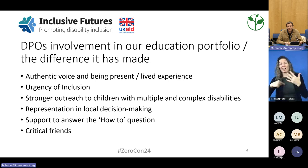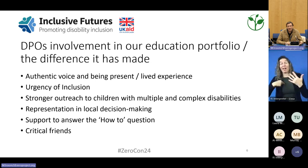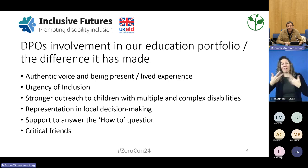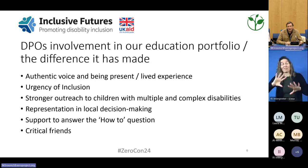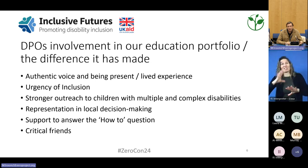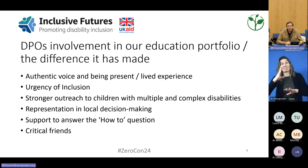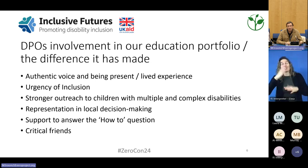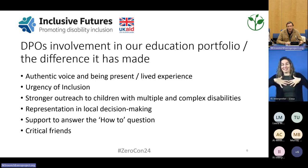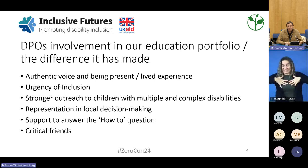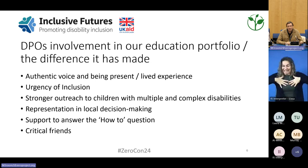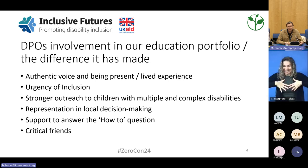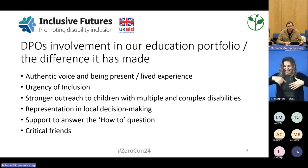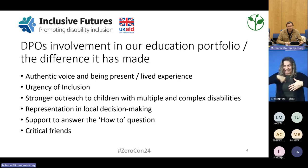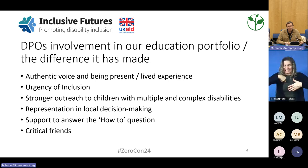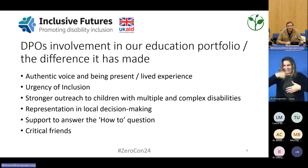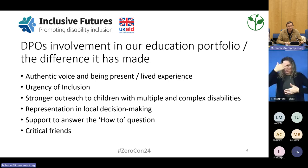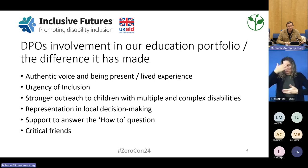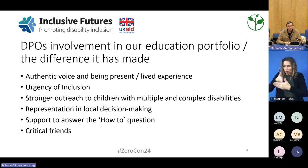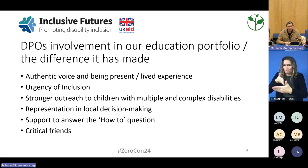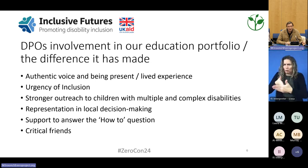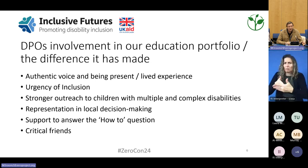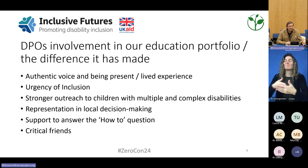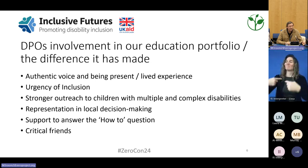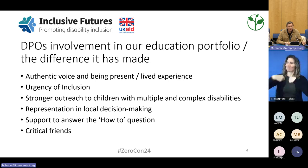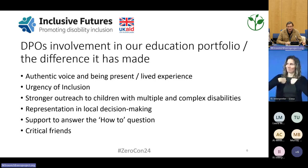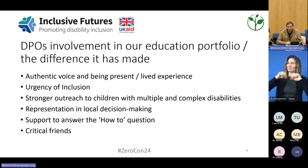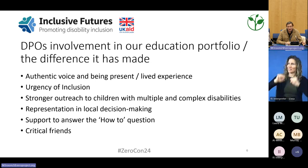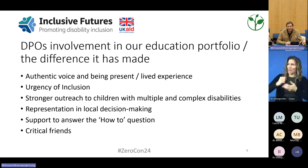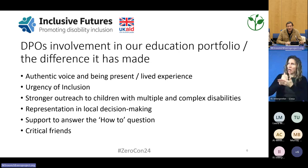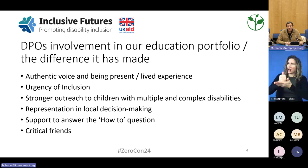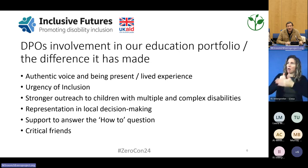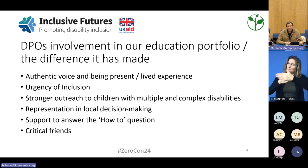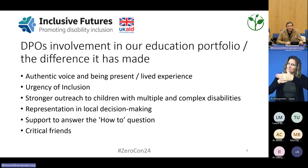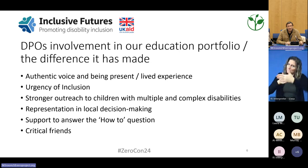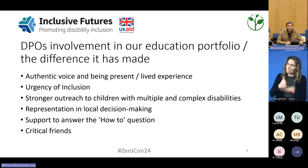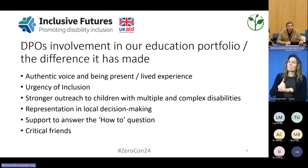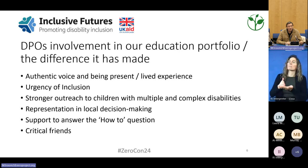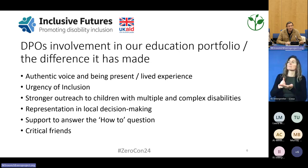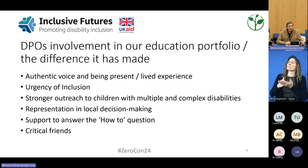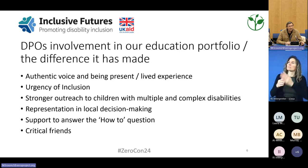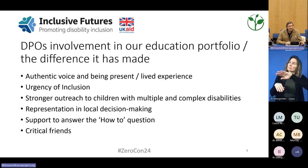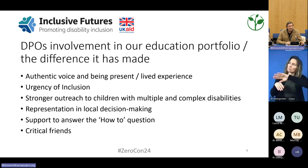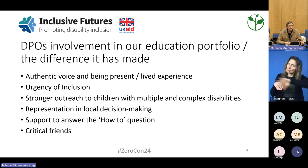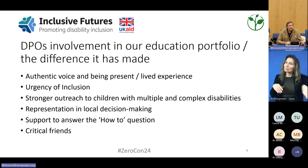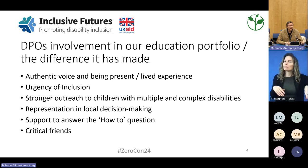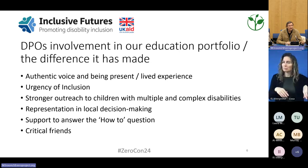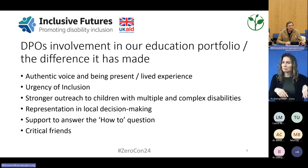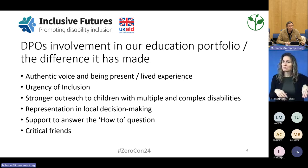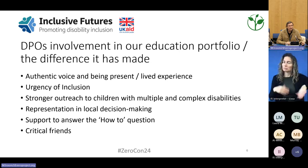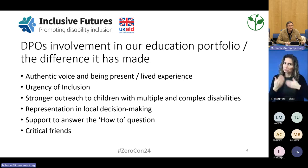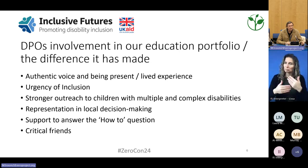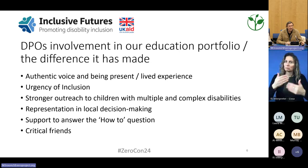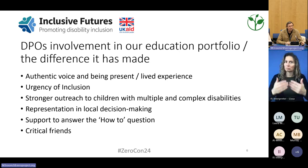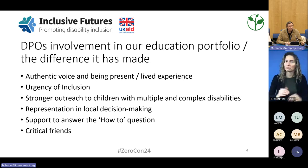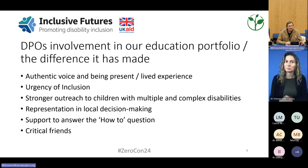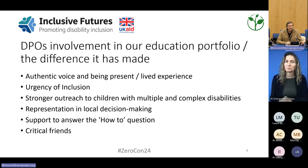I can help to avoid these barriers being repeated now. They also made clear inclusive education and